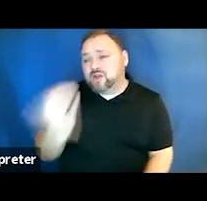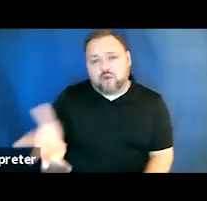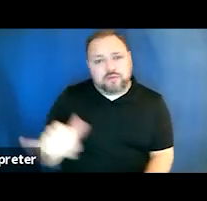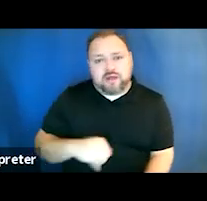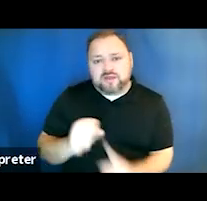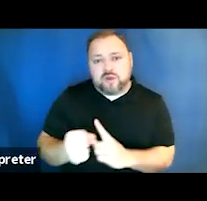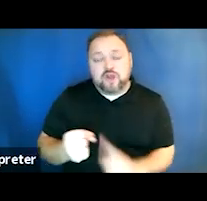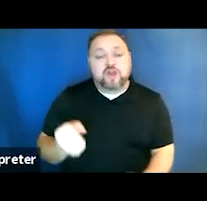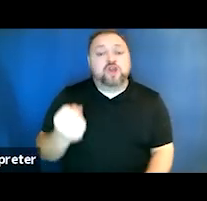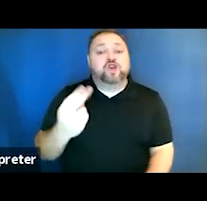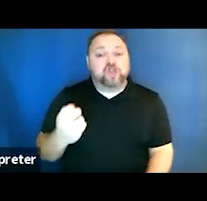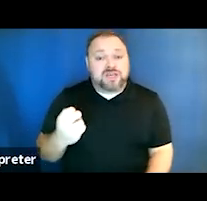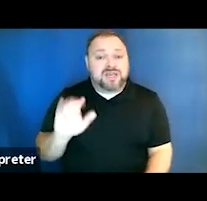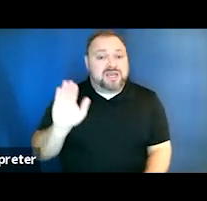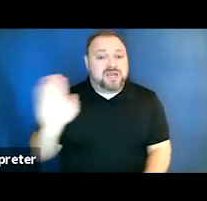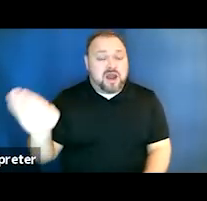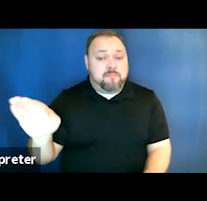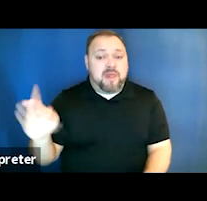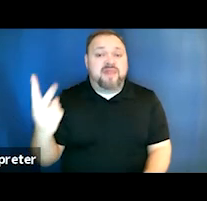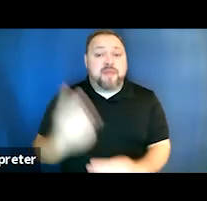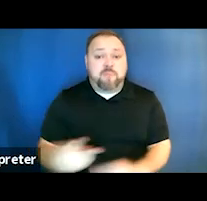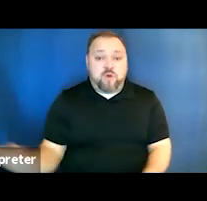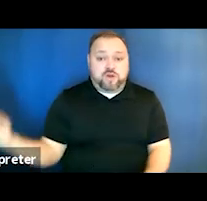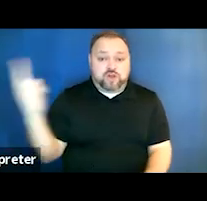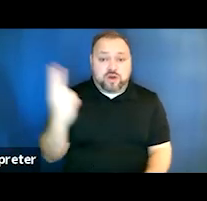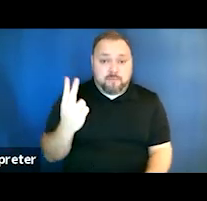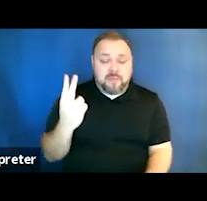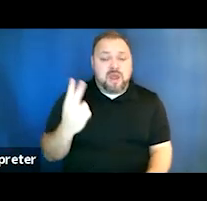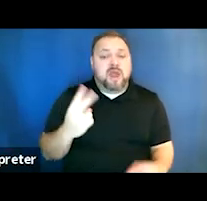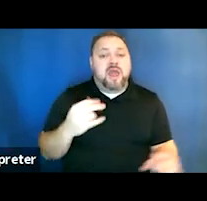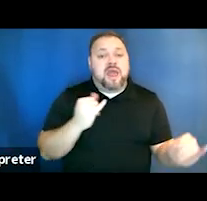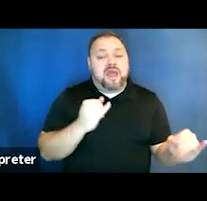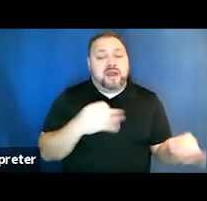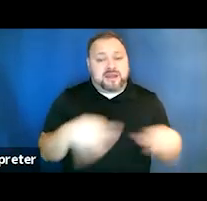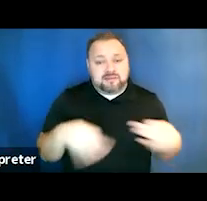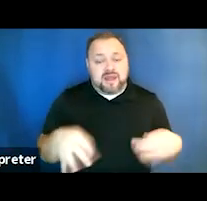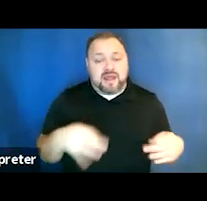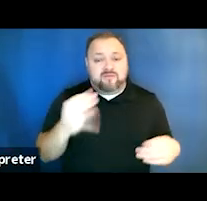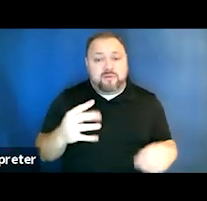She got him and they boasted there an expansion with information. She told him that,